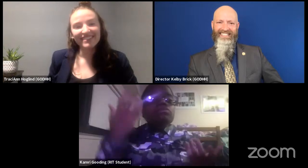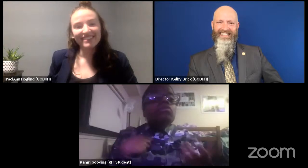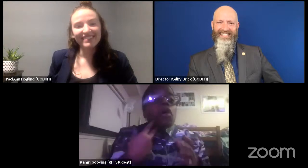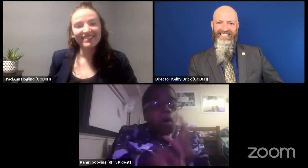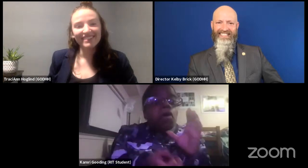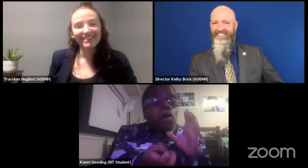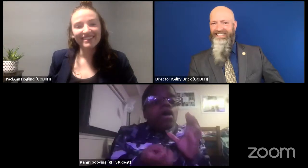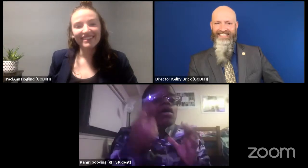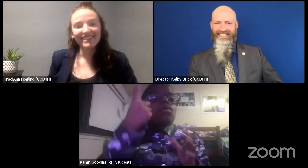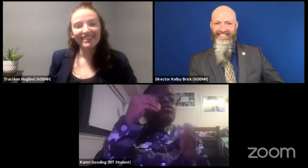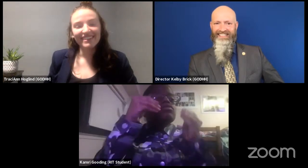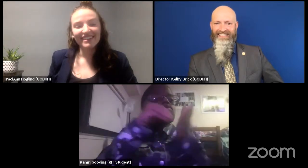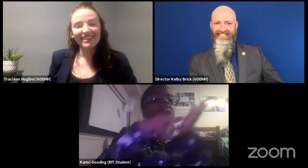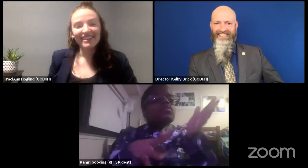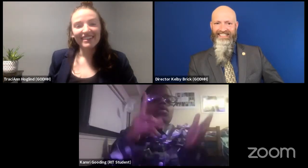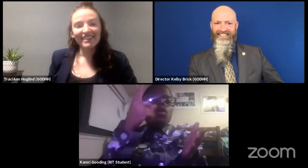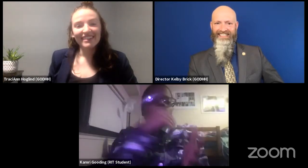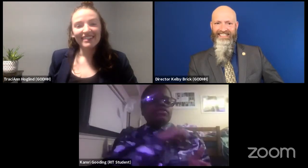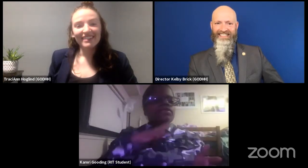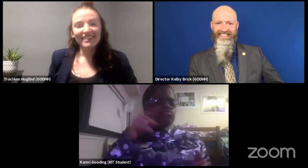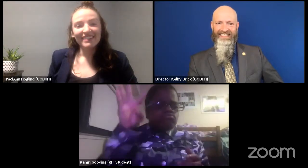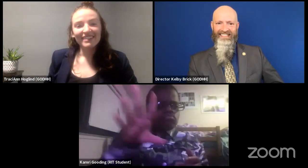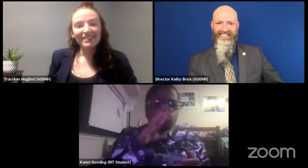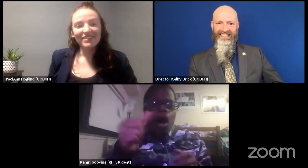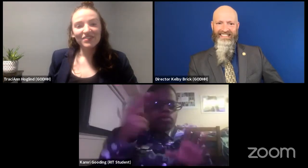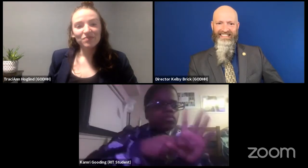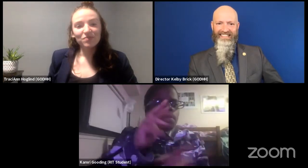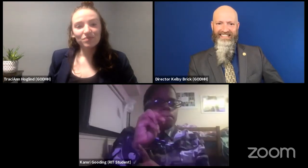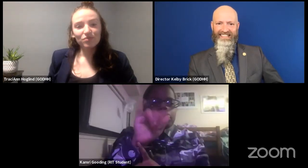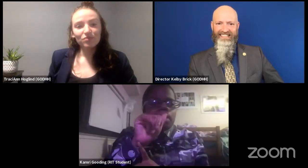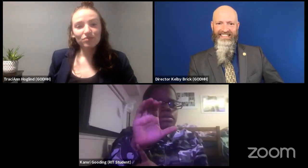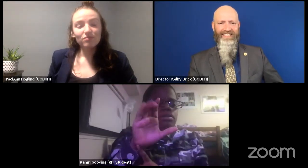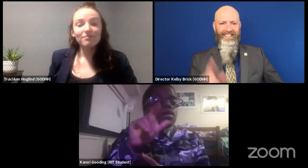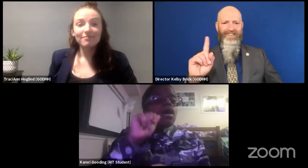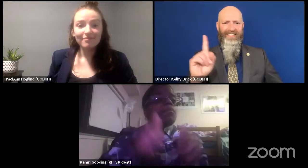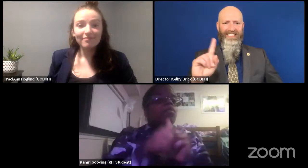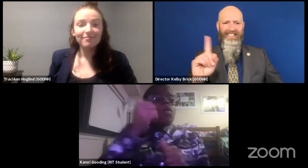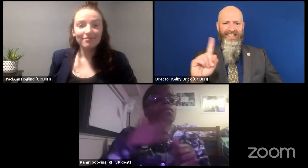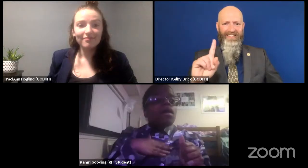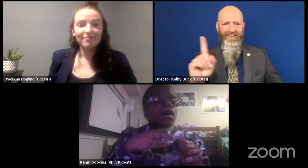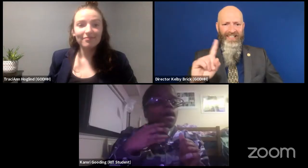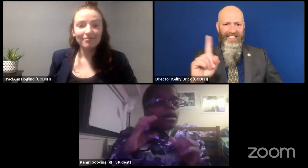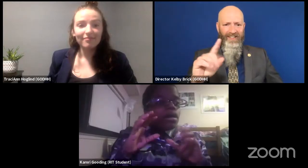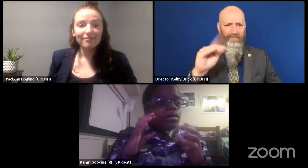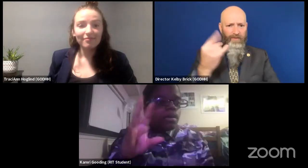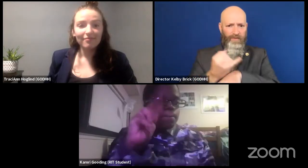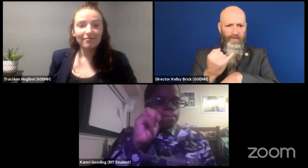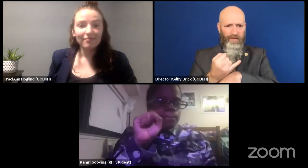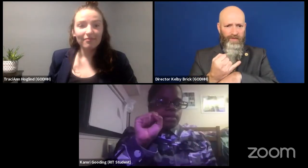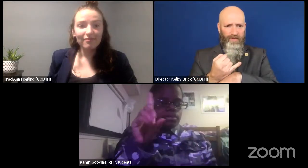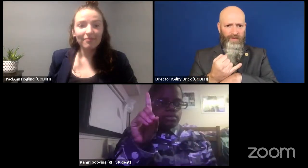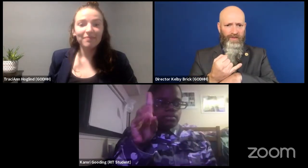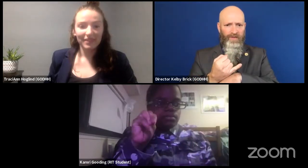I felt them to be rather boring to be completely honest, and a staff member really at Maryland